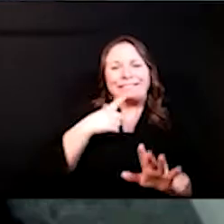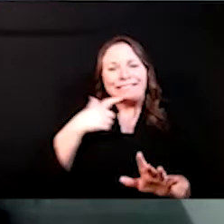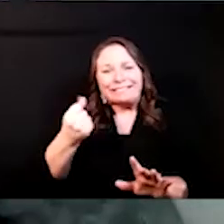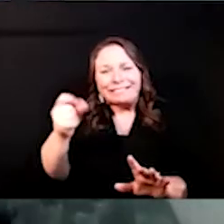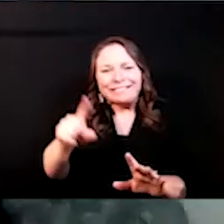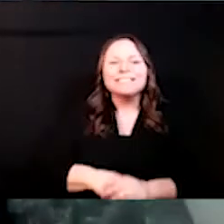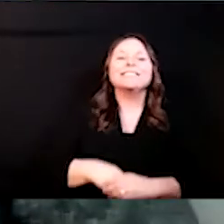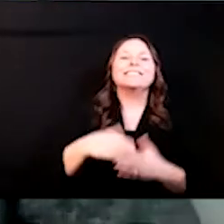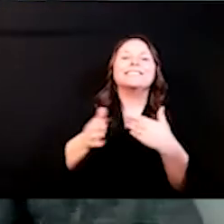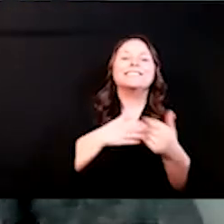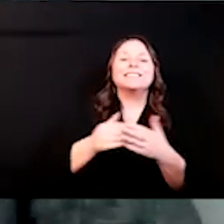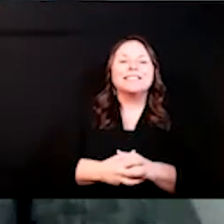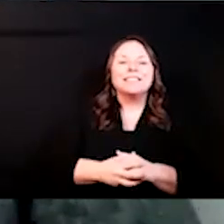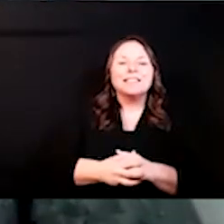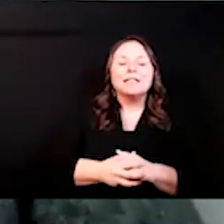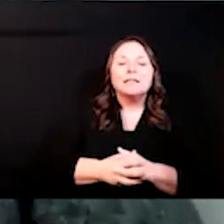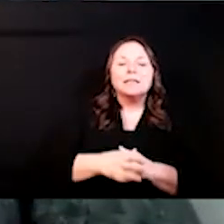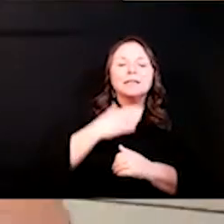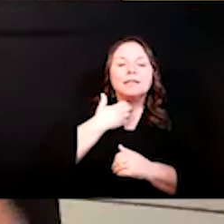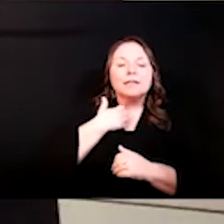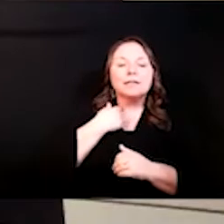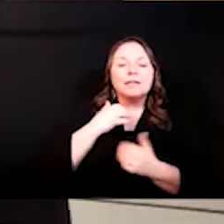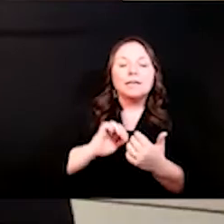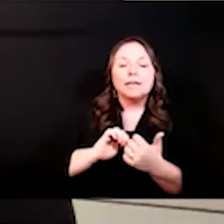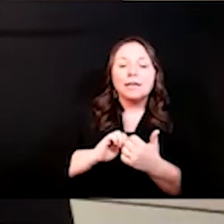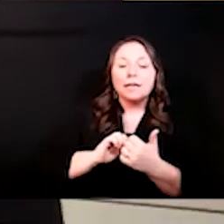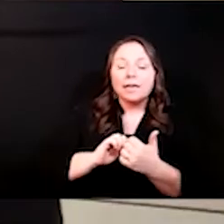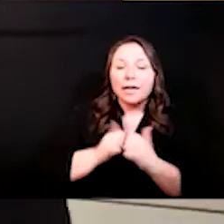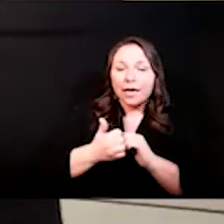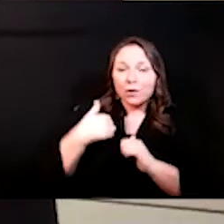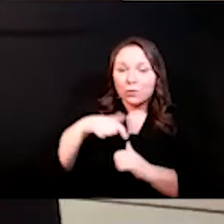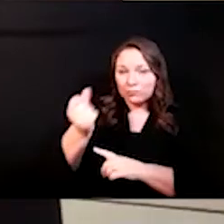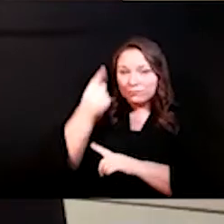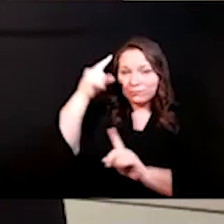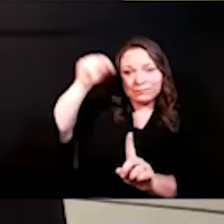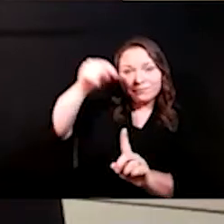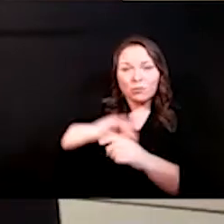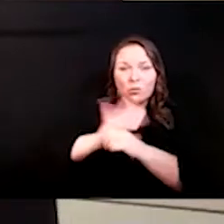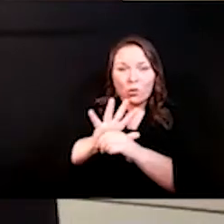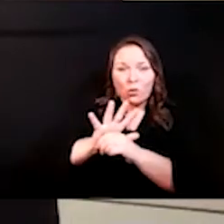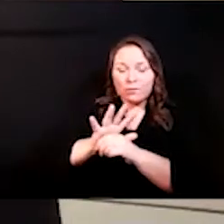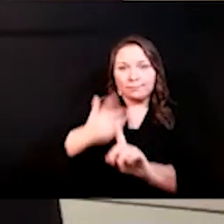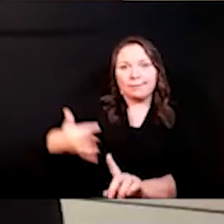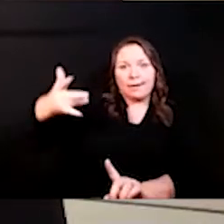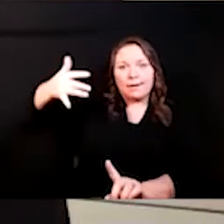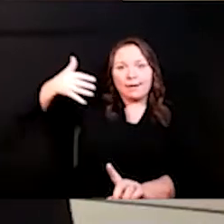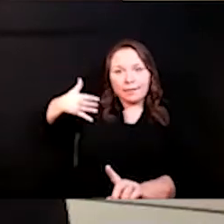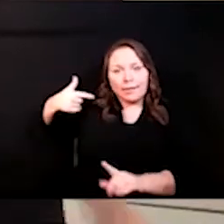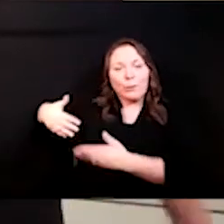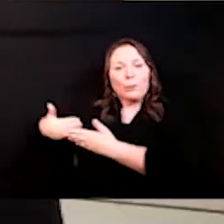DIFFERENT-- OOPS, THAT'S MY AIRPOD. THERE WE GO. AND HOW DOES THE UNDERSTANDING OF COVID-19 AND WHAT WE HAD